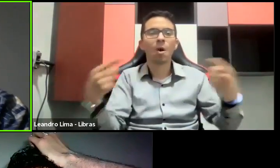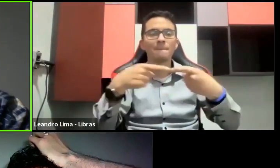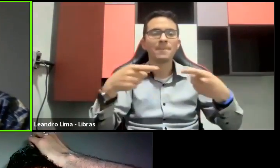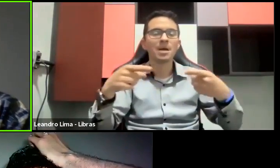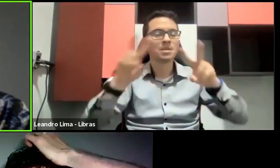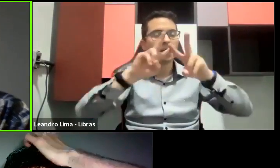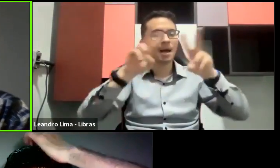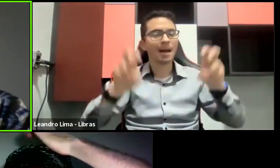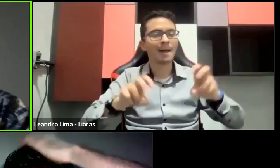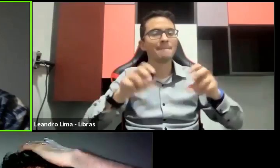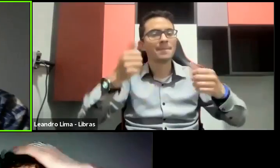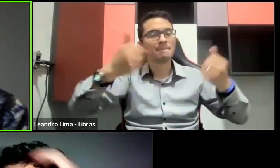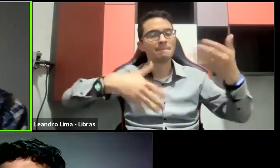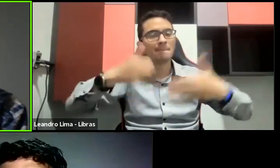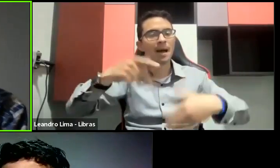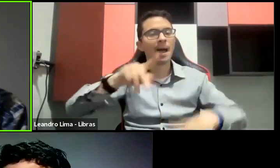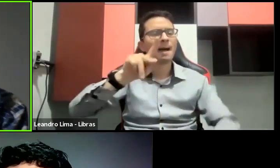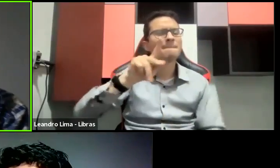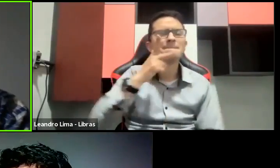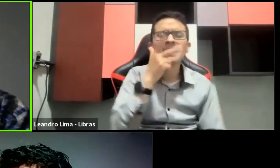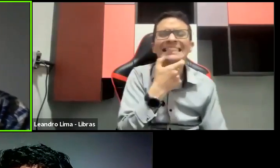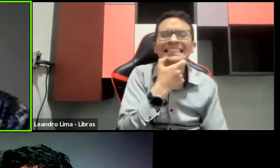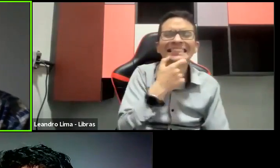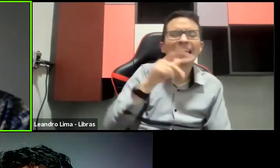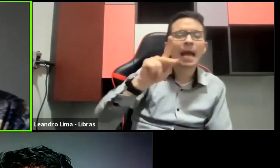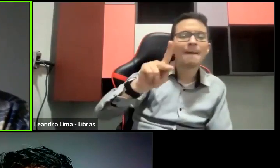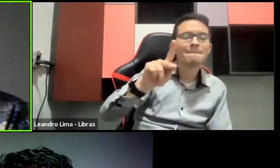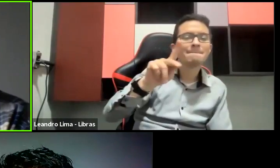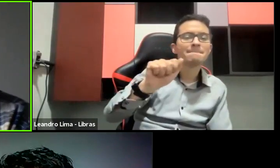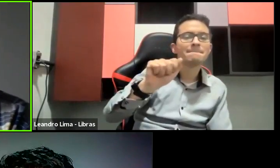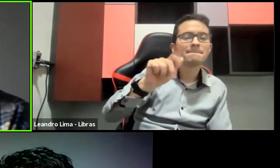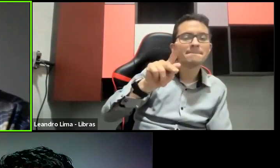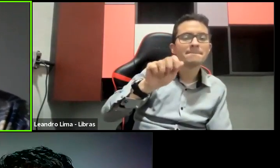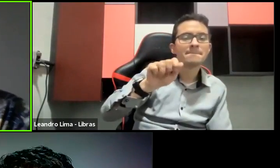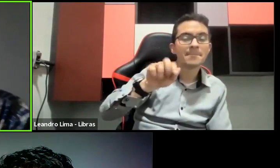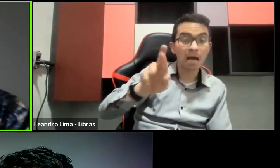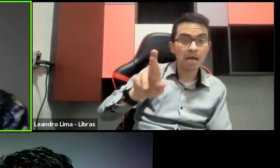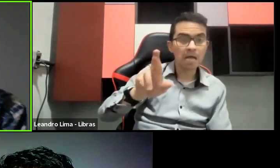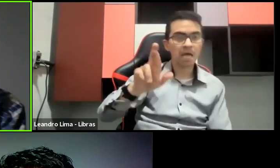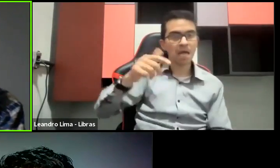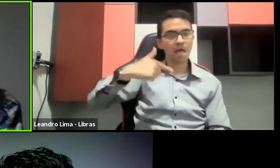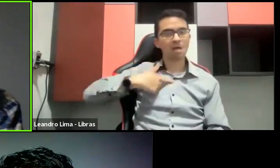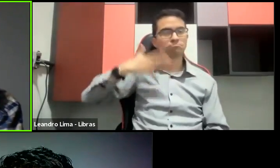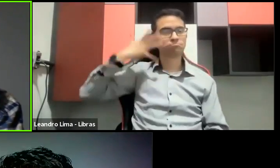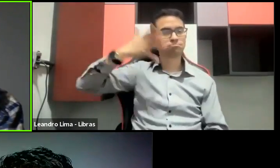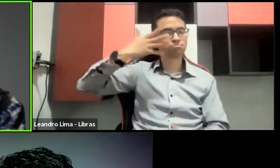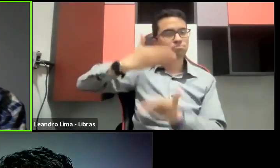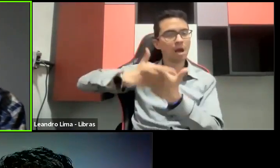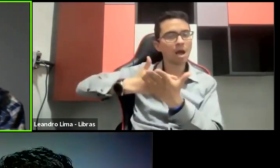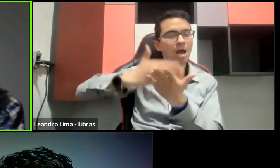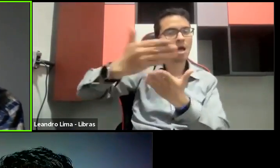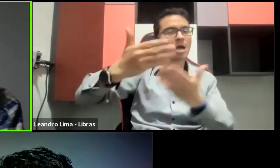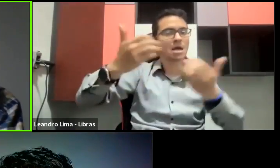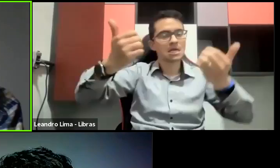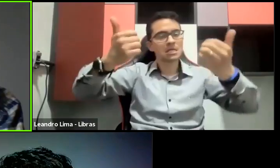I talk on the big sold them, they all will cause freely available they have been published. And what I talk in the big And what I talk in the beginning about the collaborative age about the collaborative agency